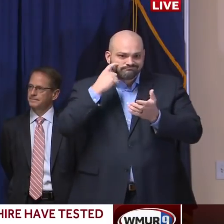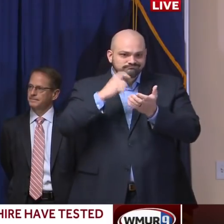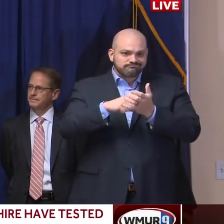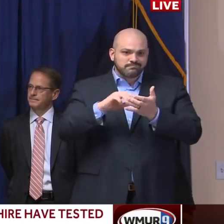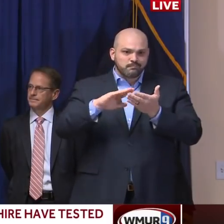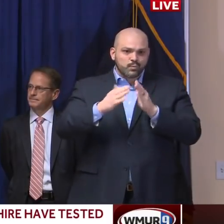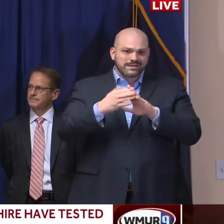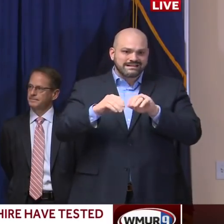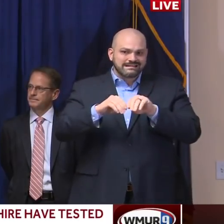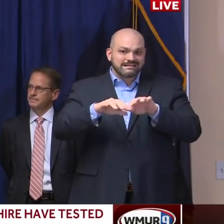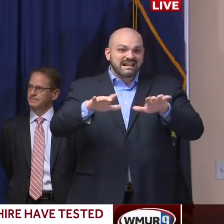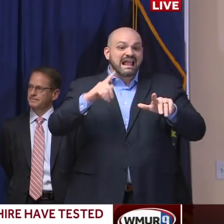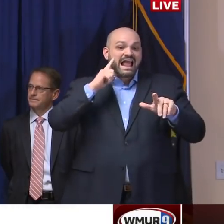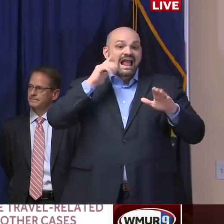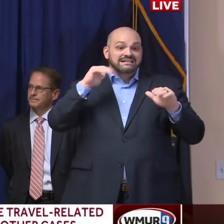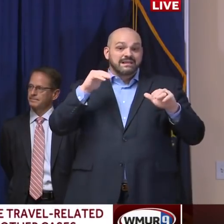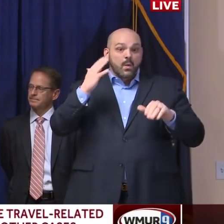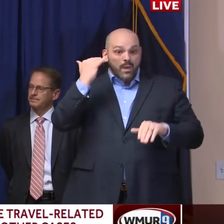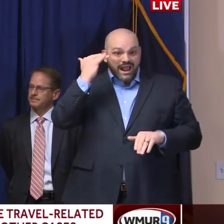THERE MAY BE EVIDENCE OF COMMUNITY TRANSMISSION.